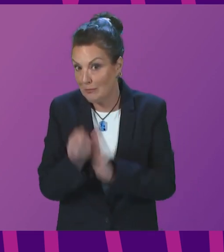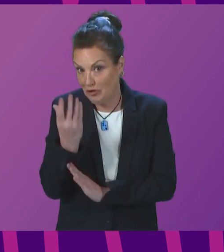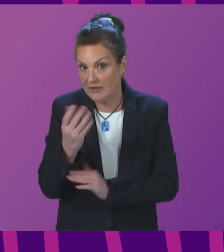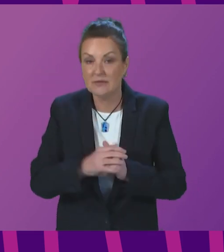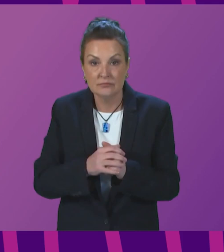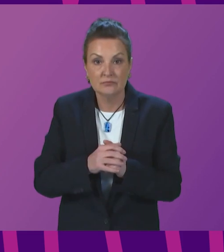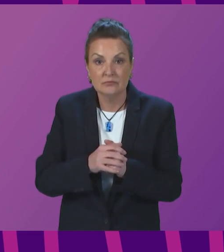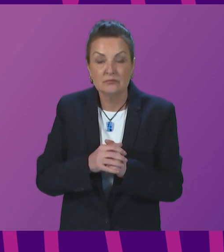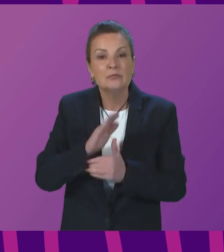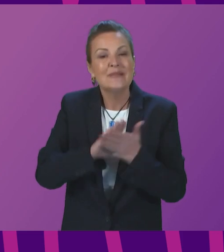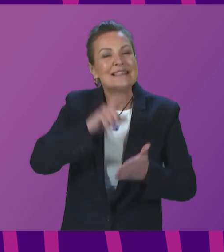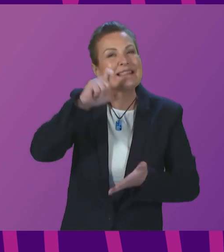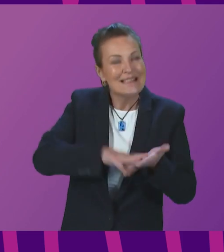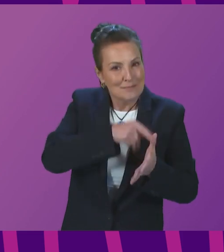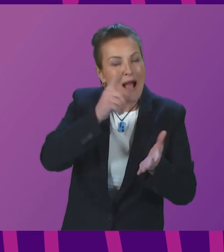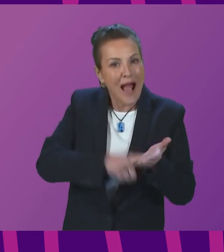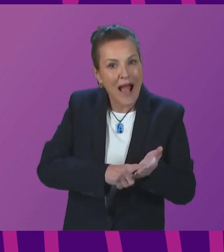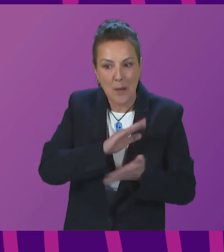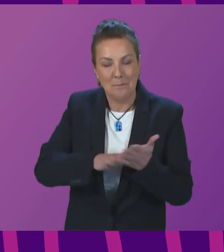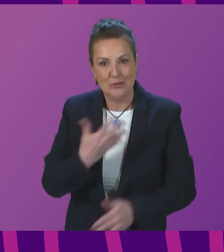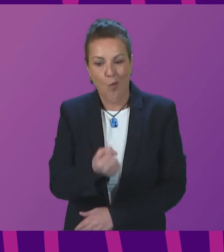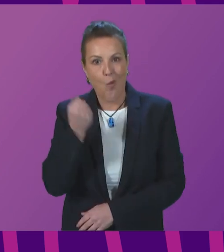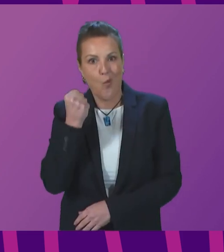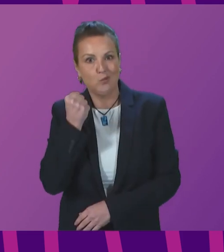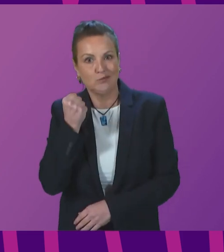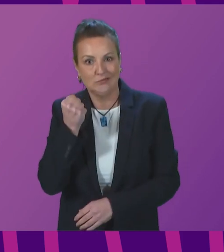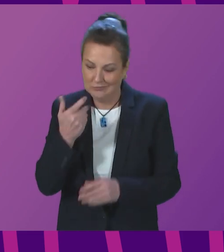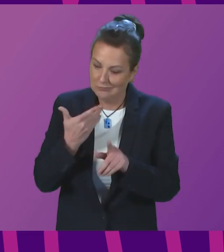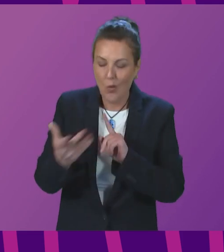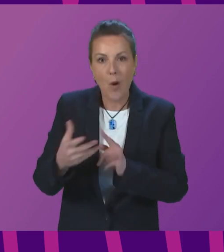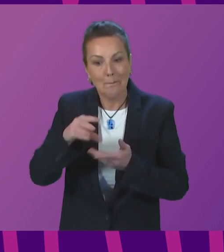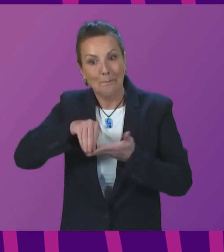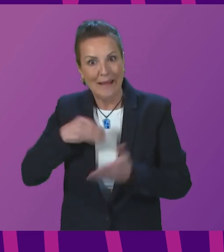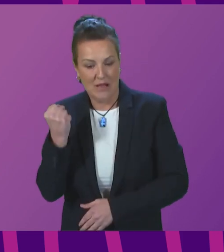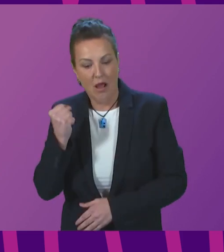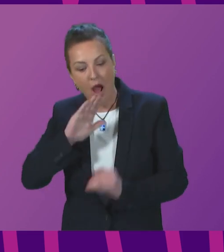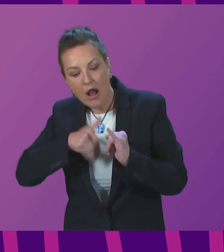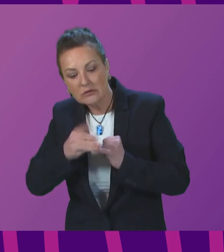Therefore, in effect, CMAL would withhold more of the payment until the later stage.